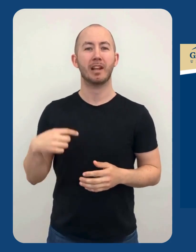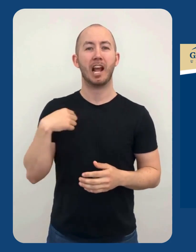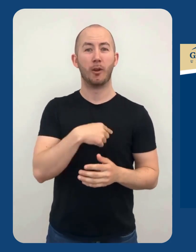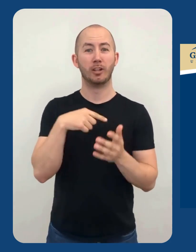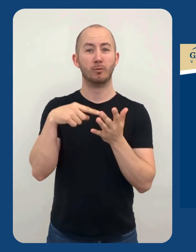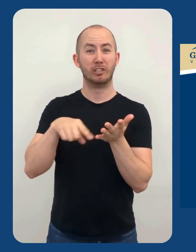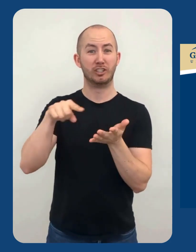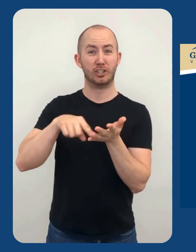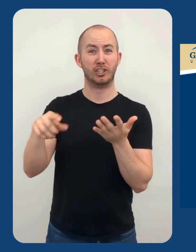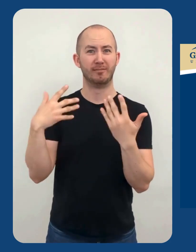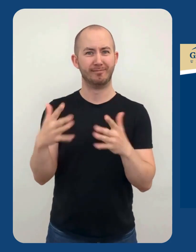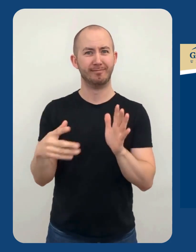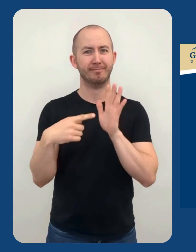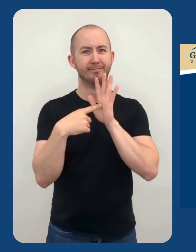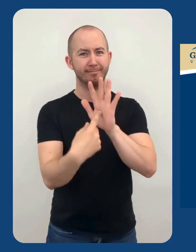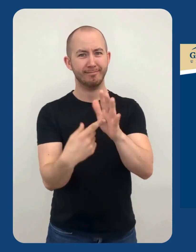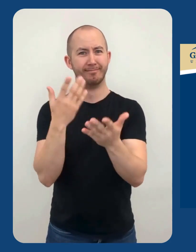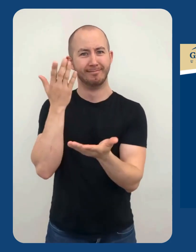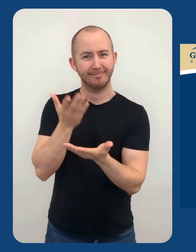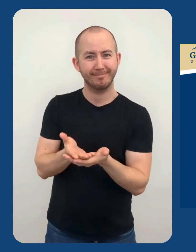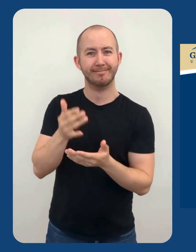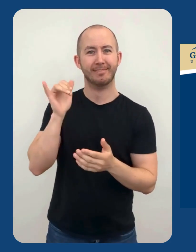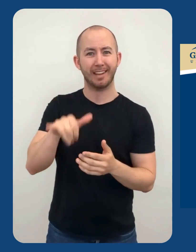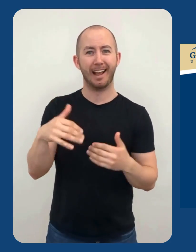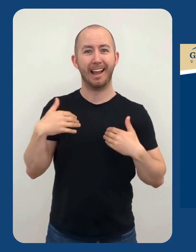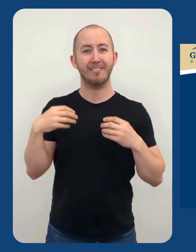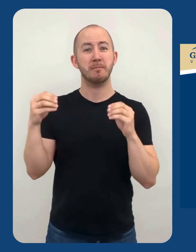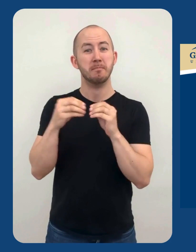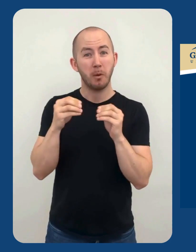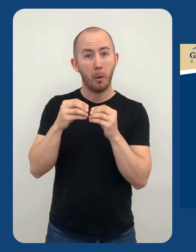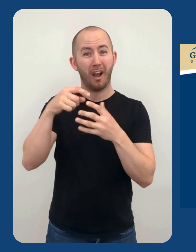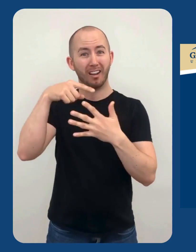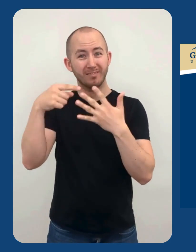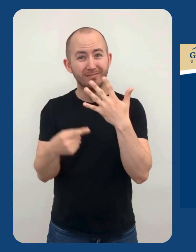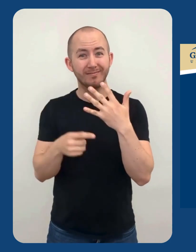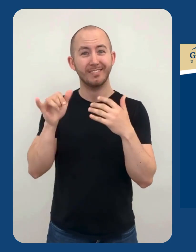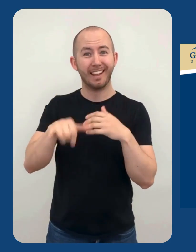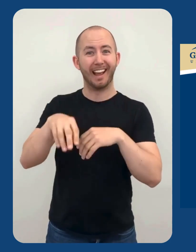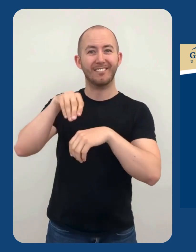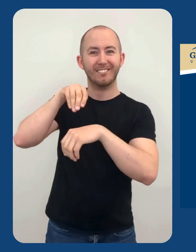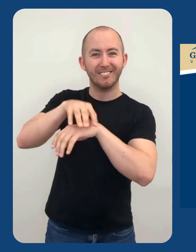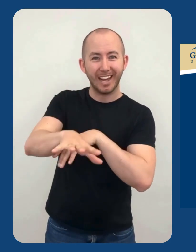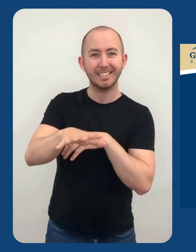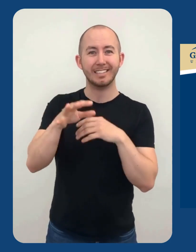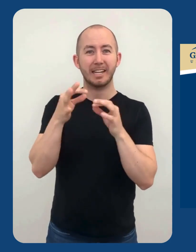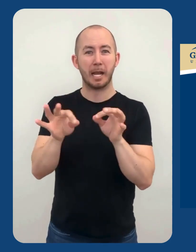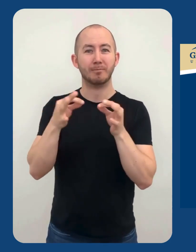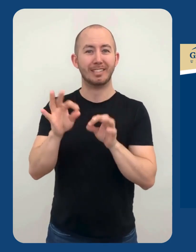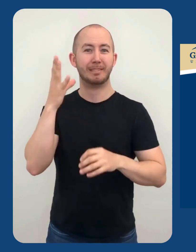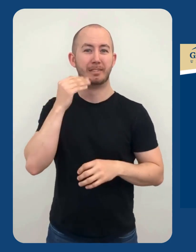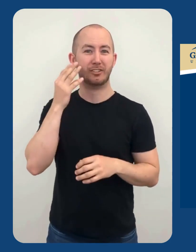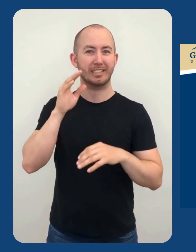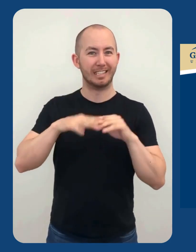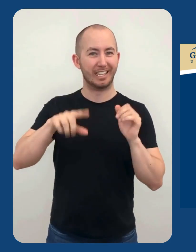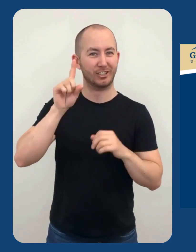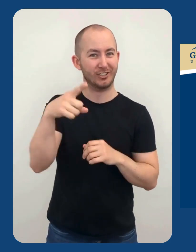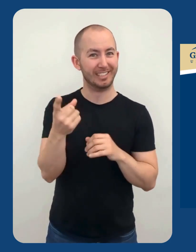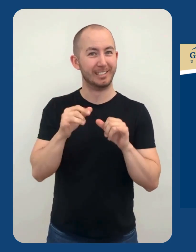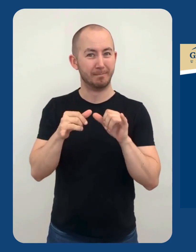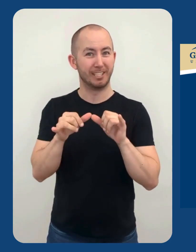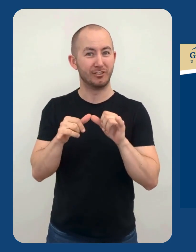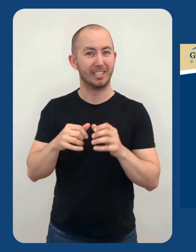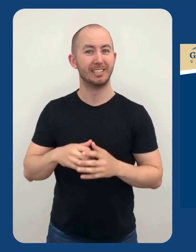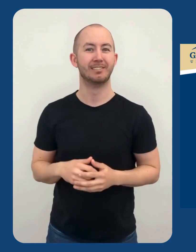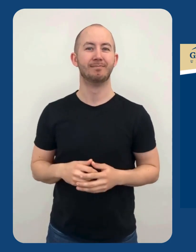Our studies showed that user experience with captions goes beyond simple metrics.